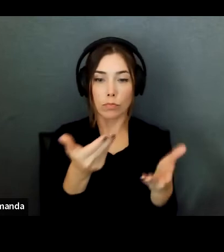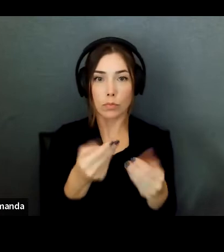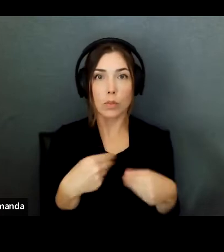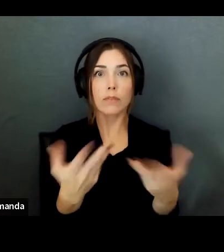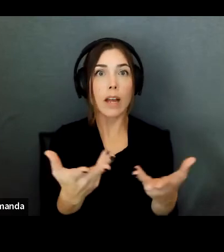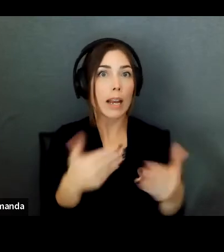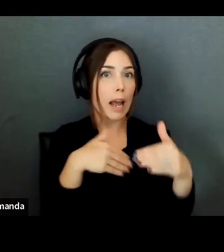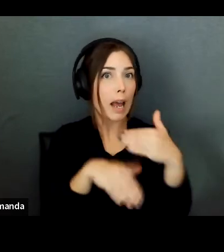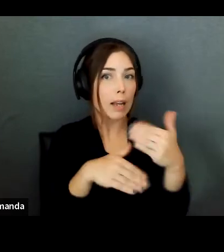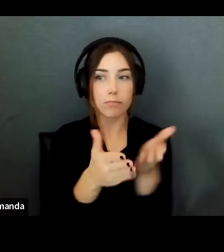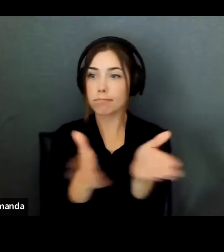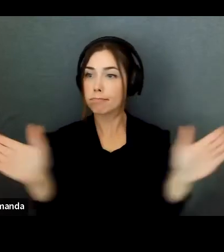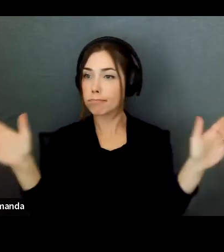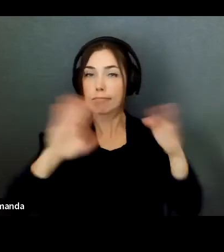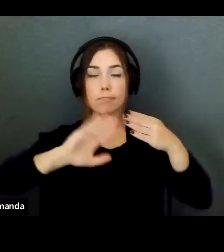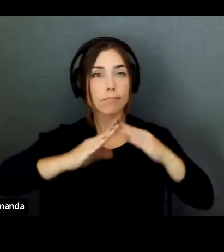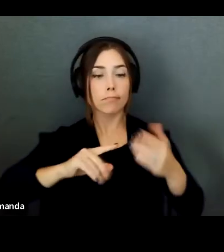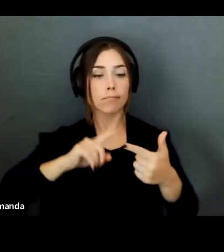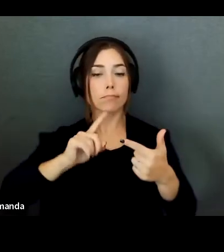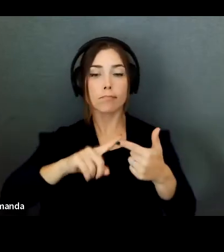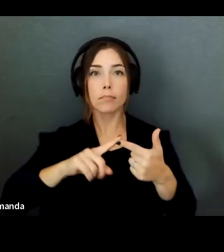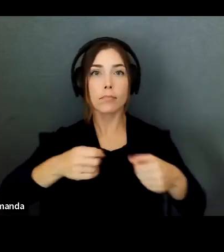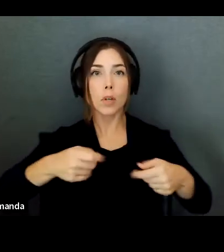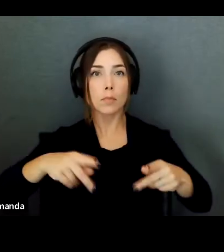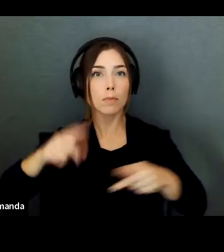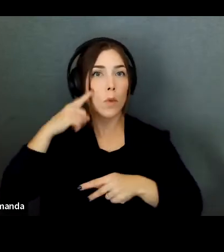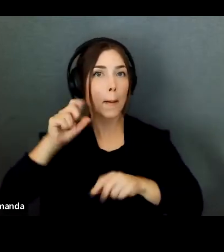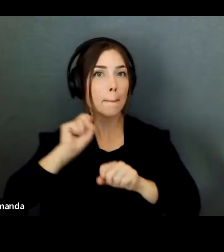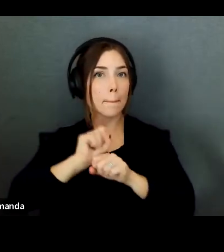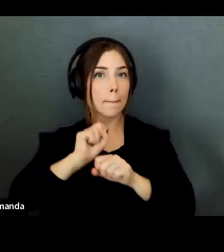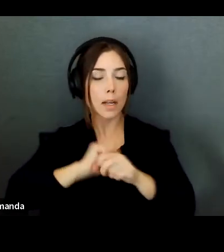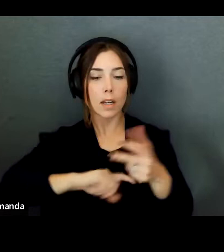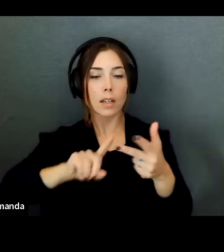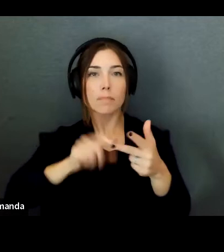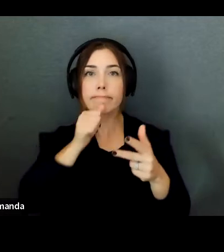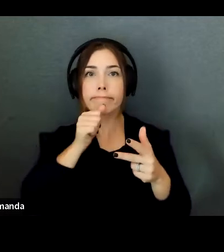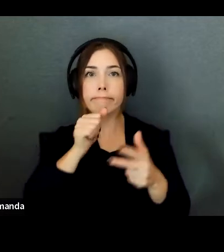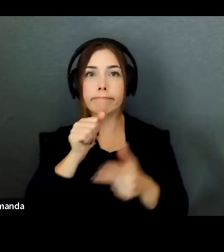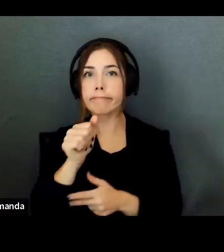broader community, opportunities for employment, private unit and/or choice of roommate and